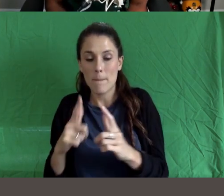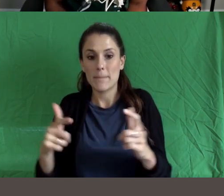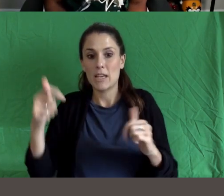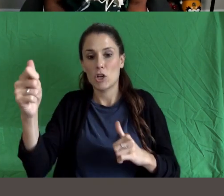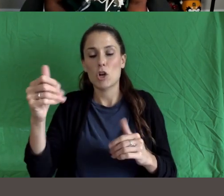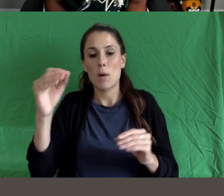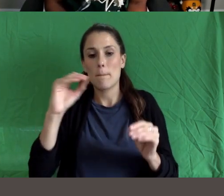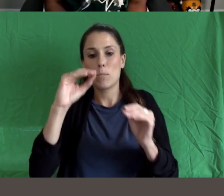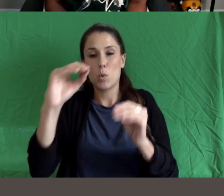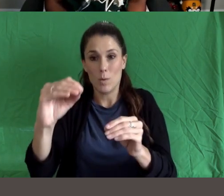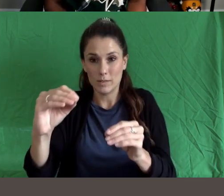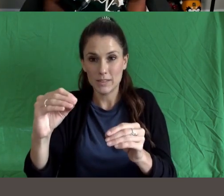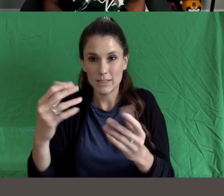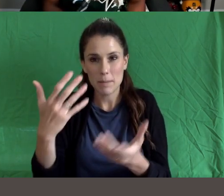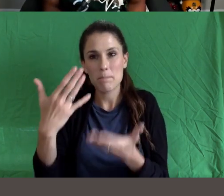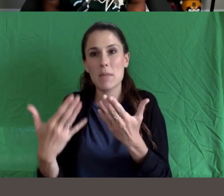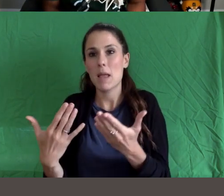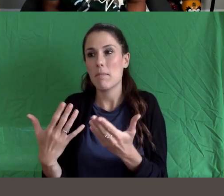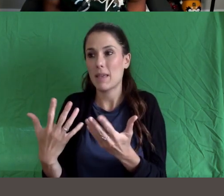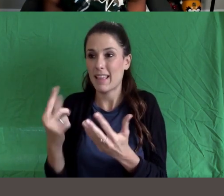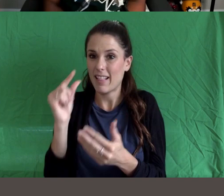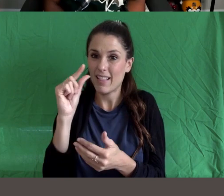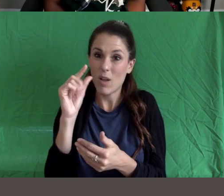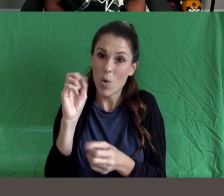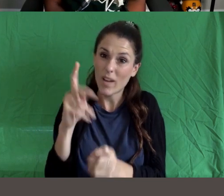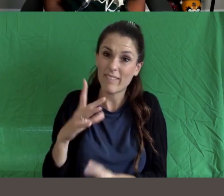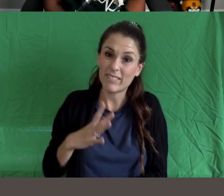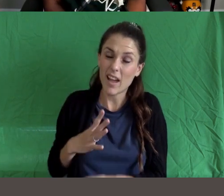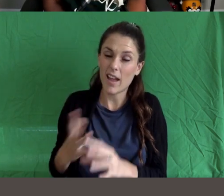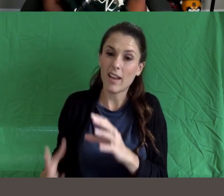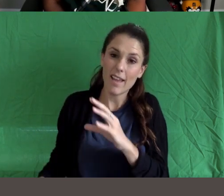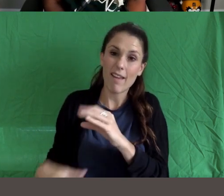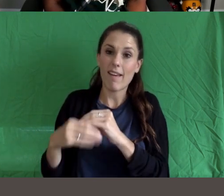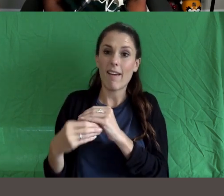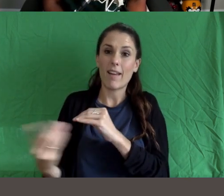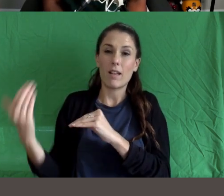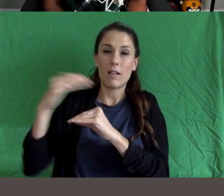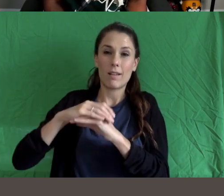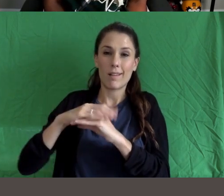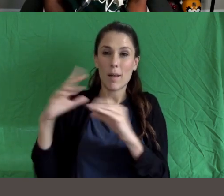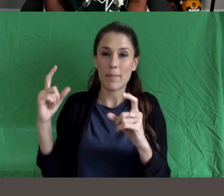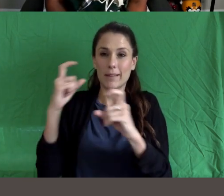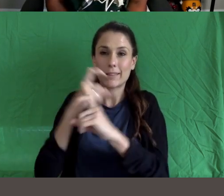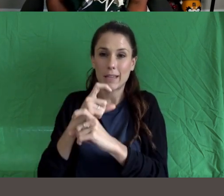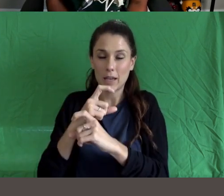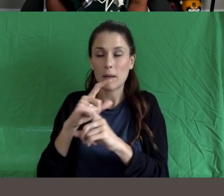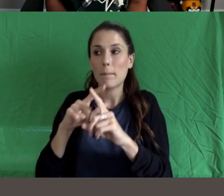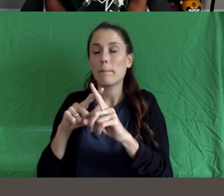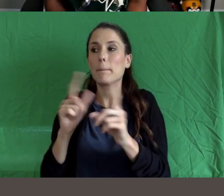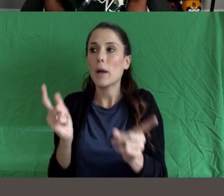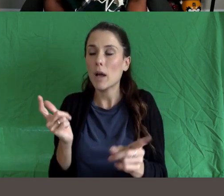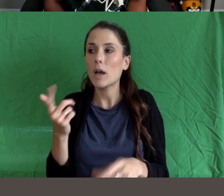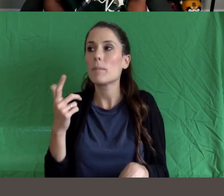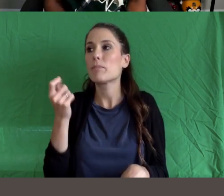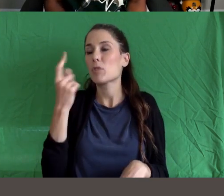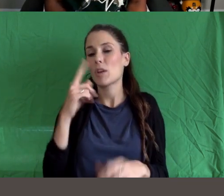then maybe it's okay to stack a little bit of complexity on. But understanding how you are